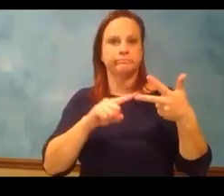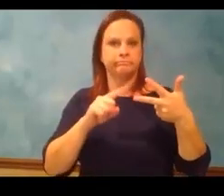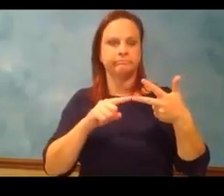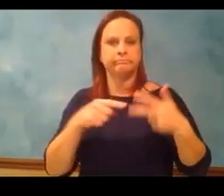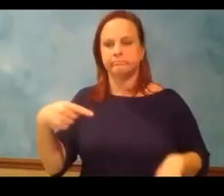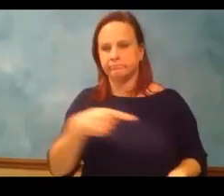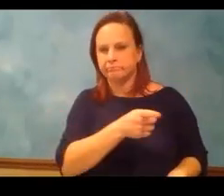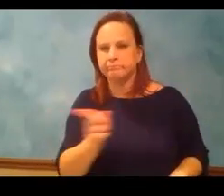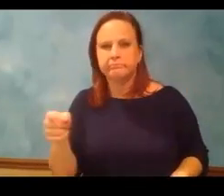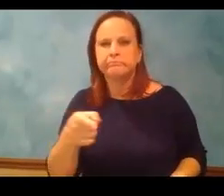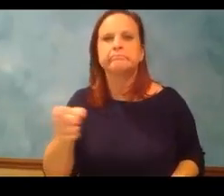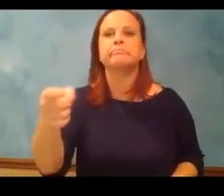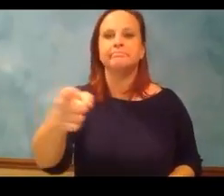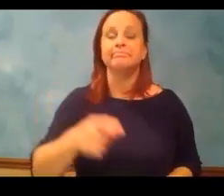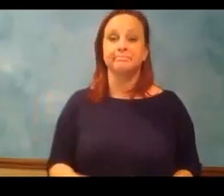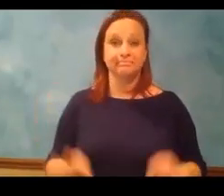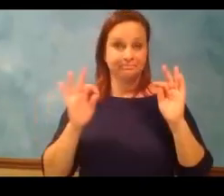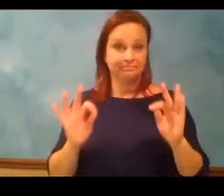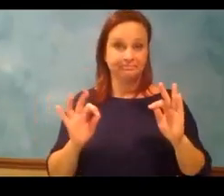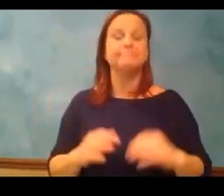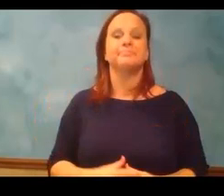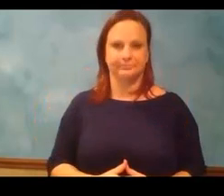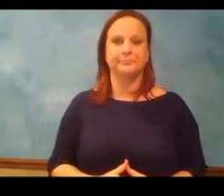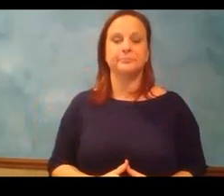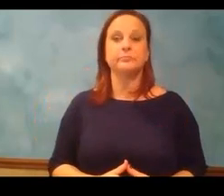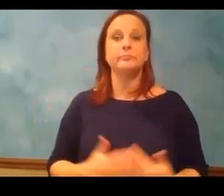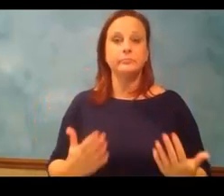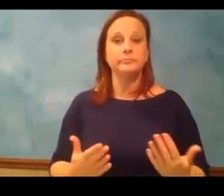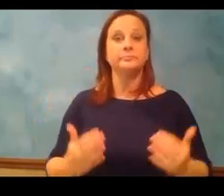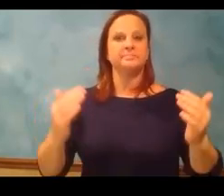and then the third one to show routes.